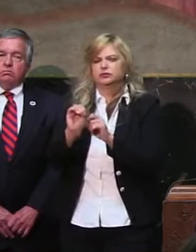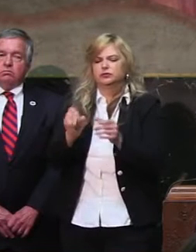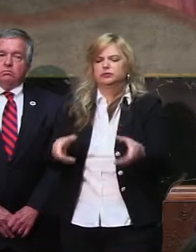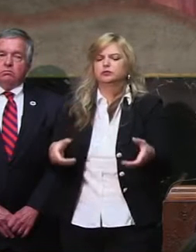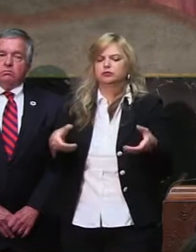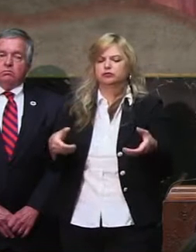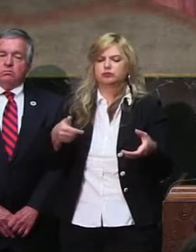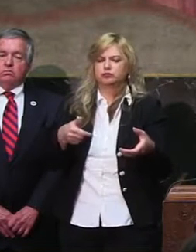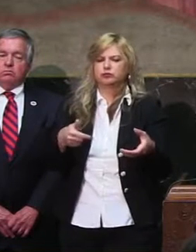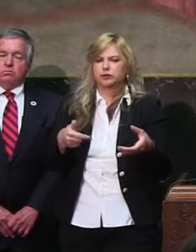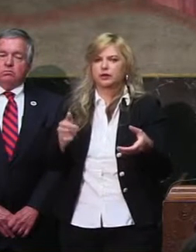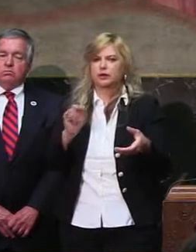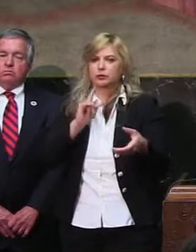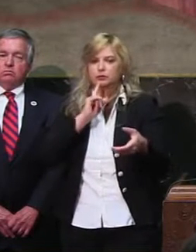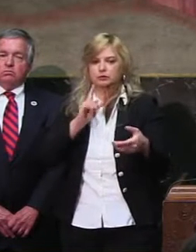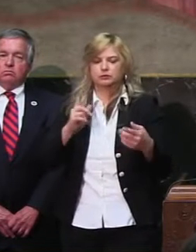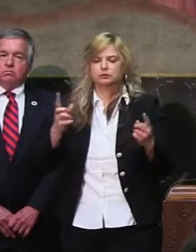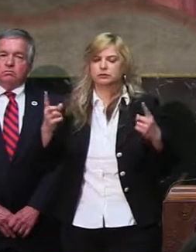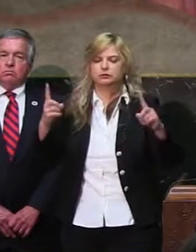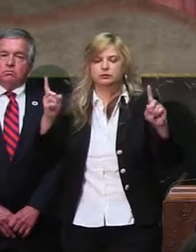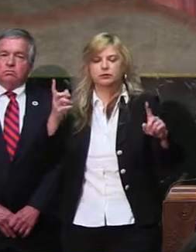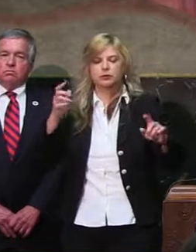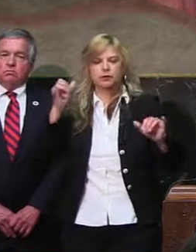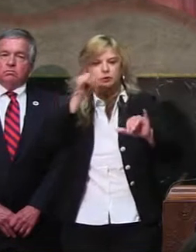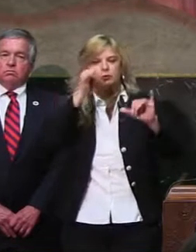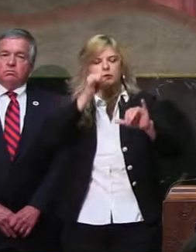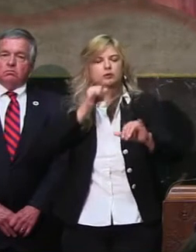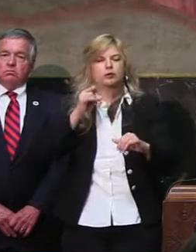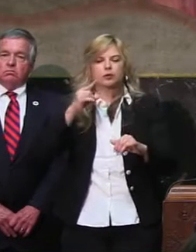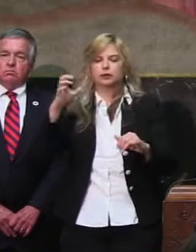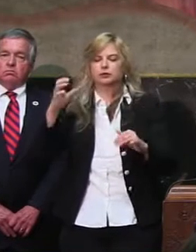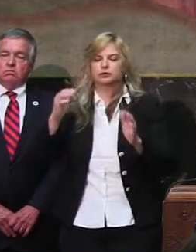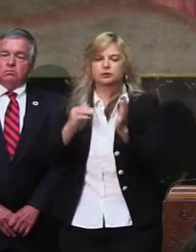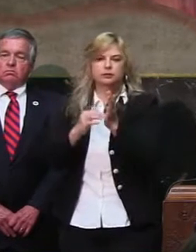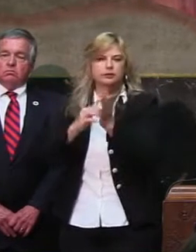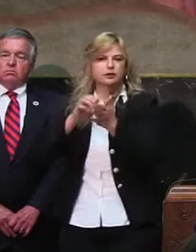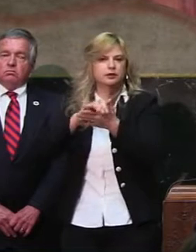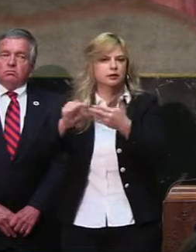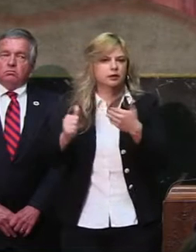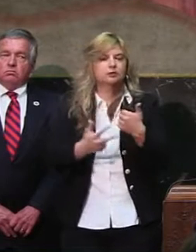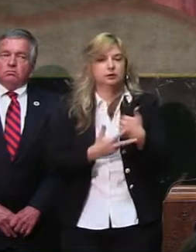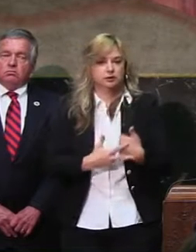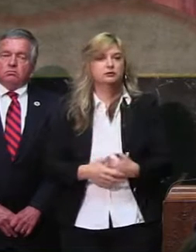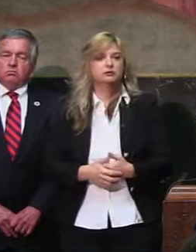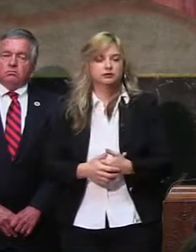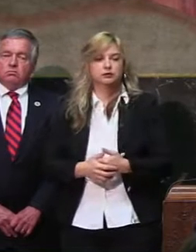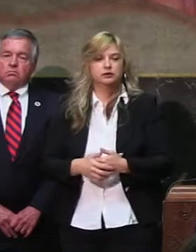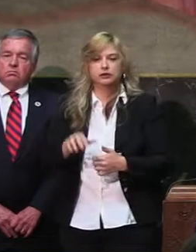accomplishment hundreds of millions of dollars saved tens of million dollars